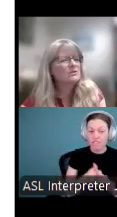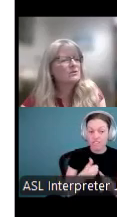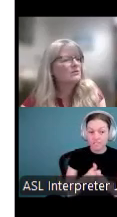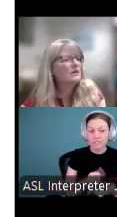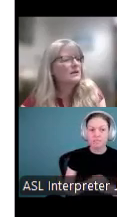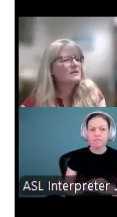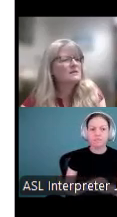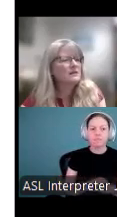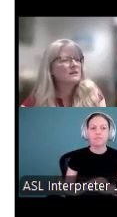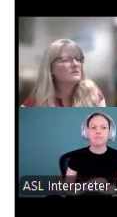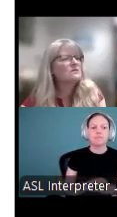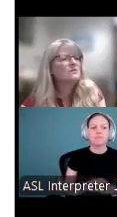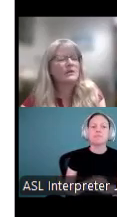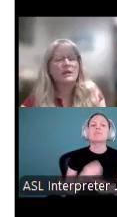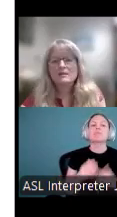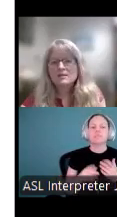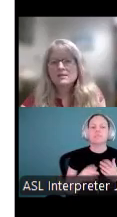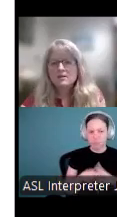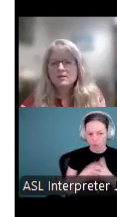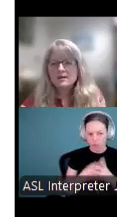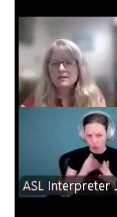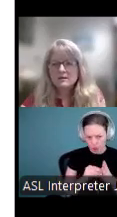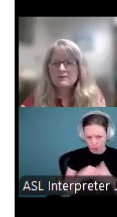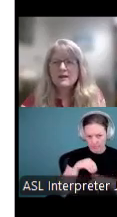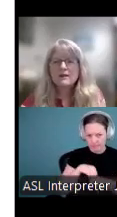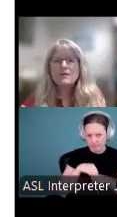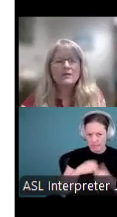internal body signals, so being able to start to identify when